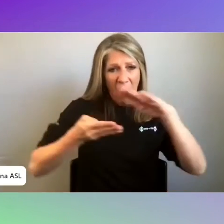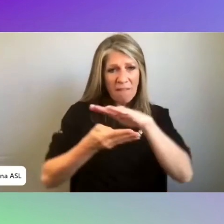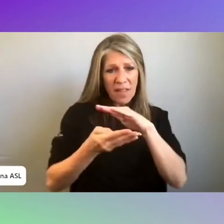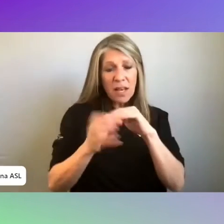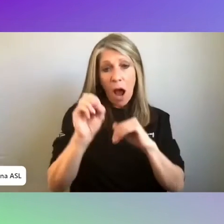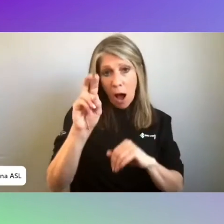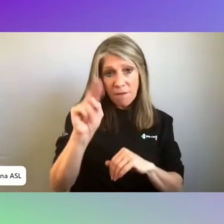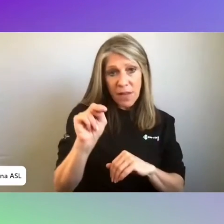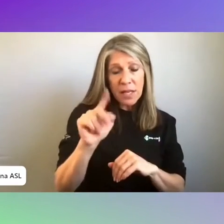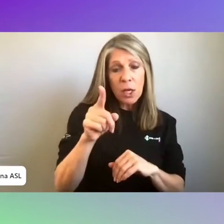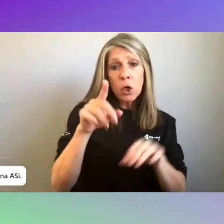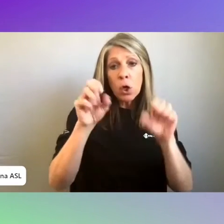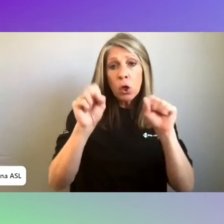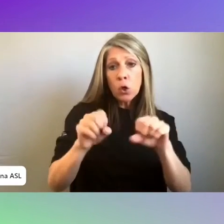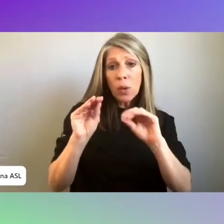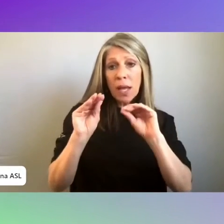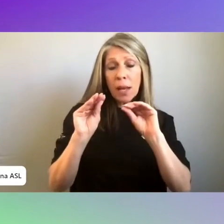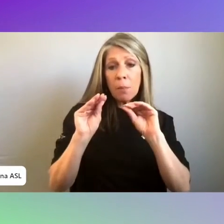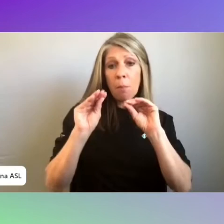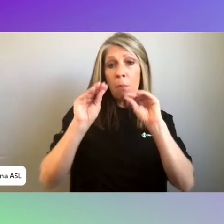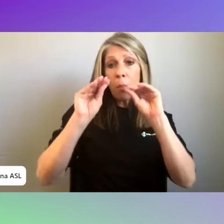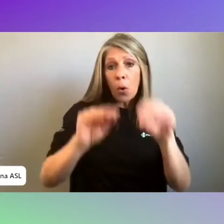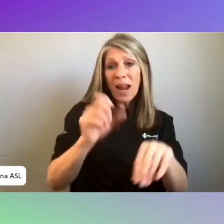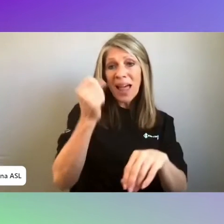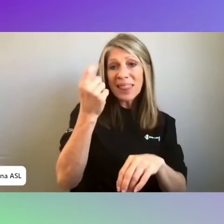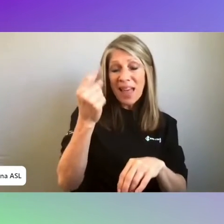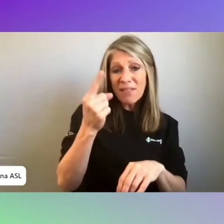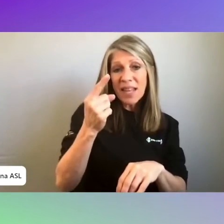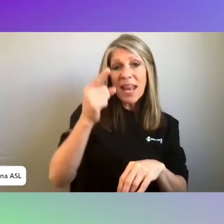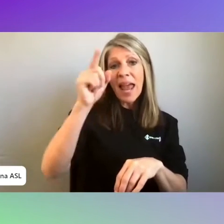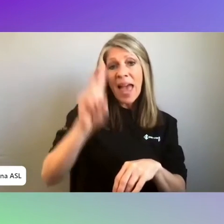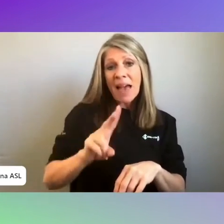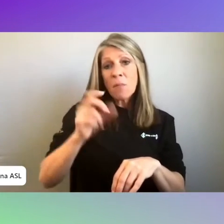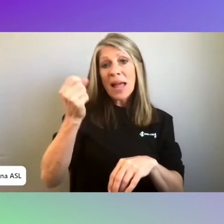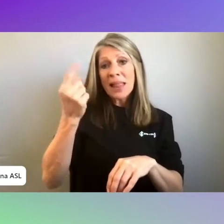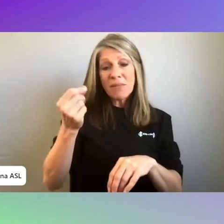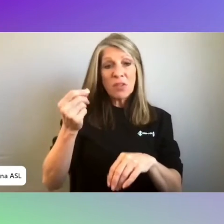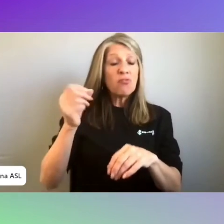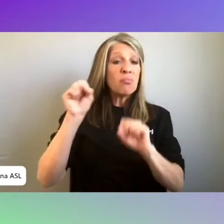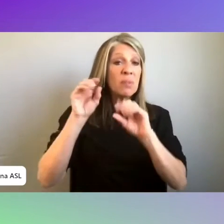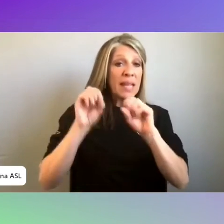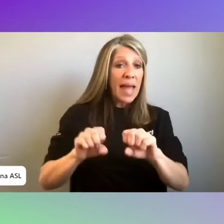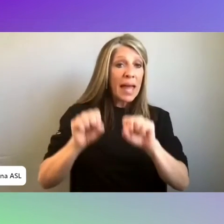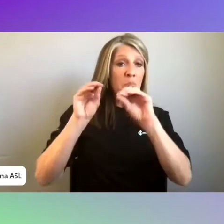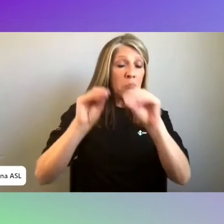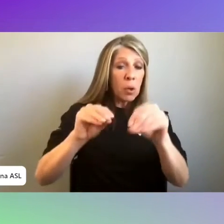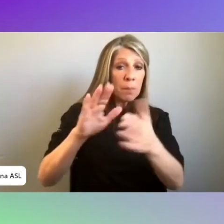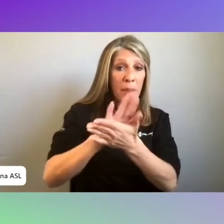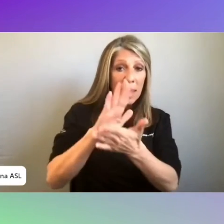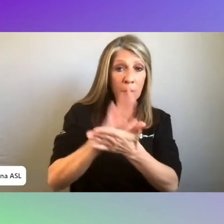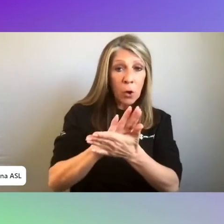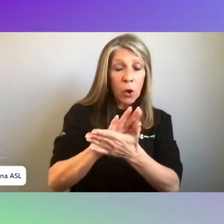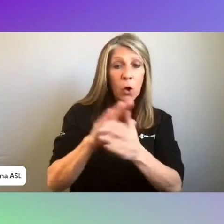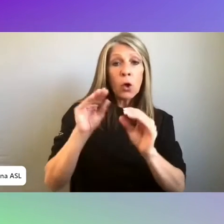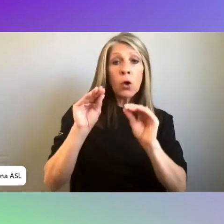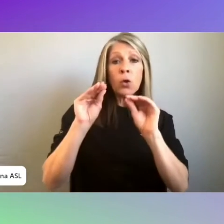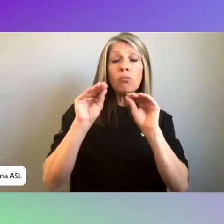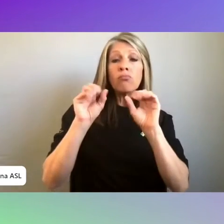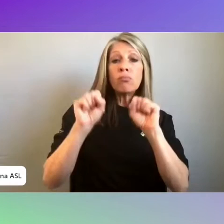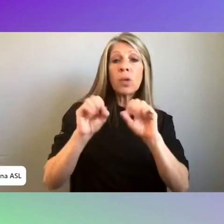this process. And we also used another form, which is basically a huge oven like device on which you can put